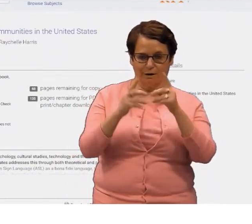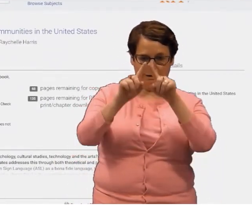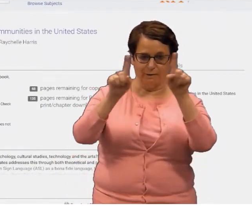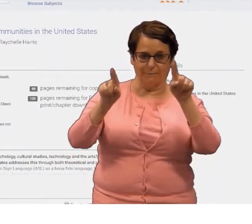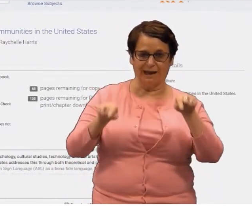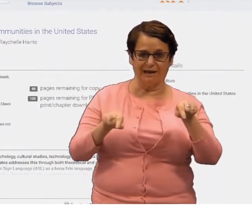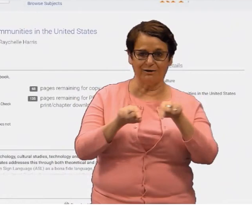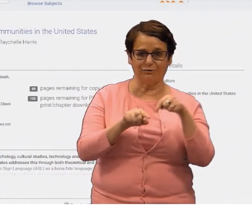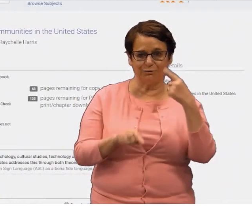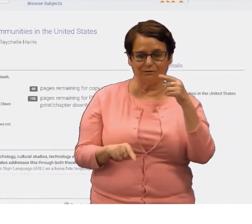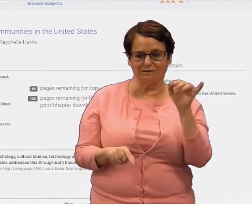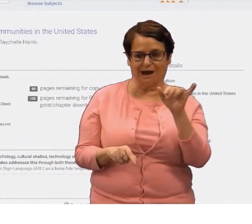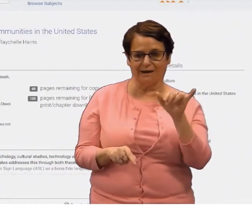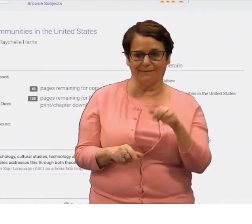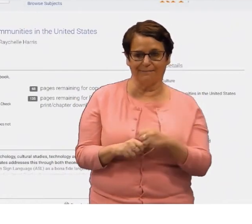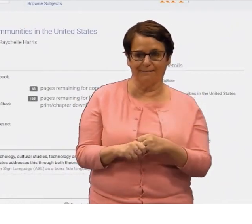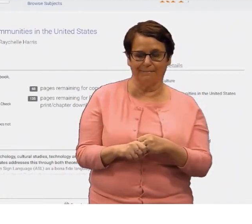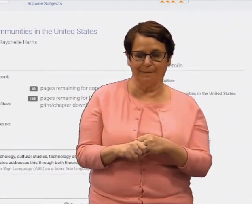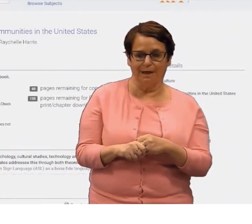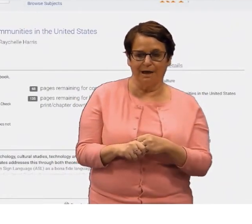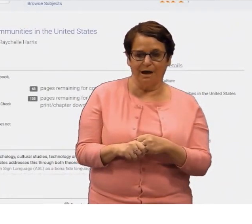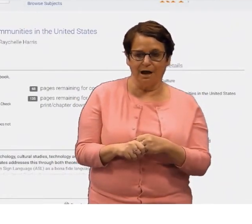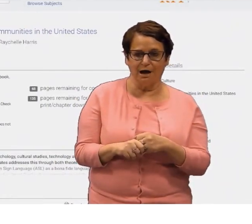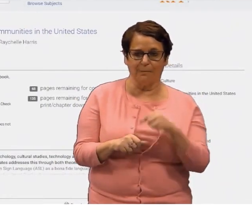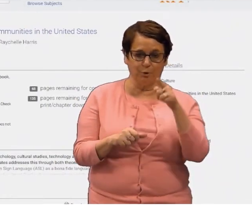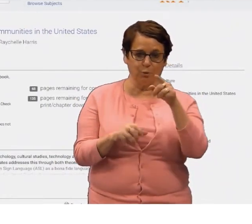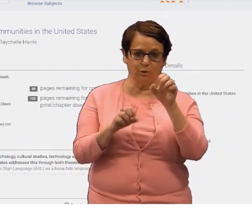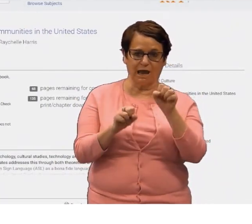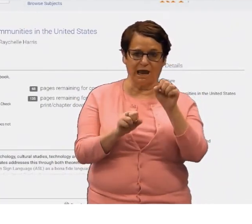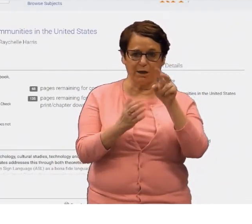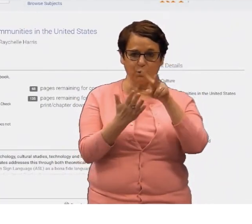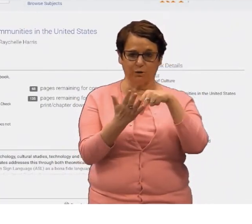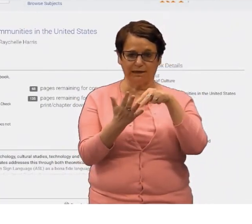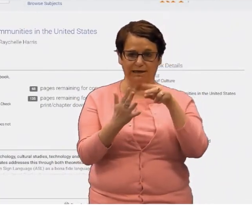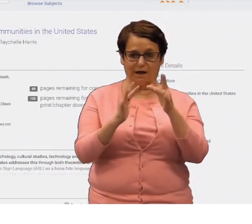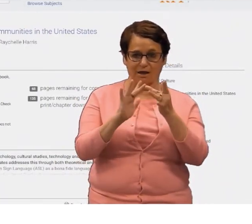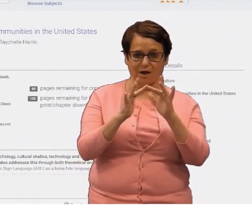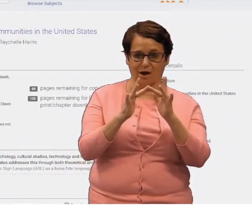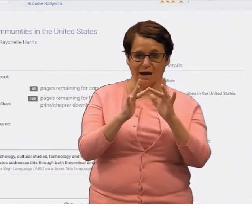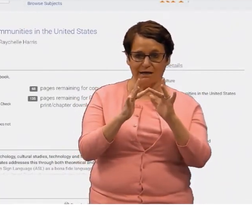This is what the e-book page looks like.